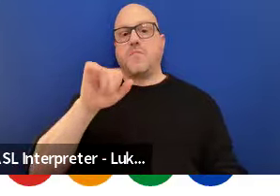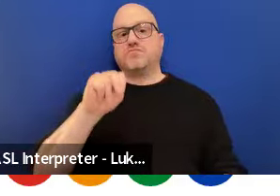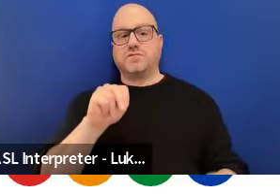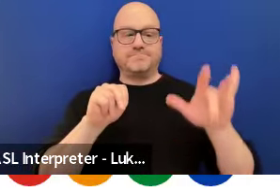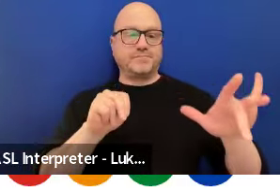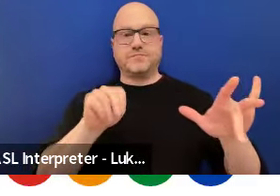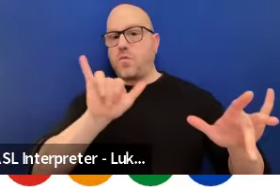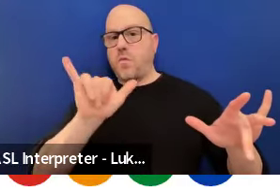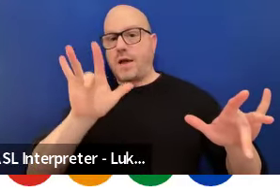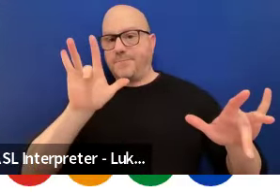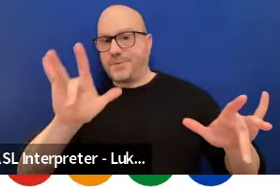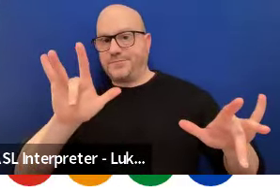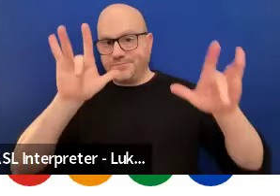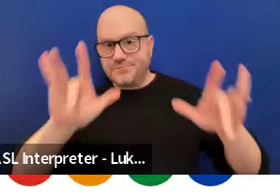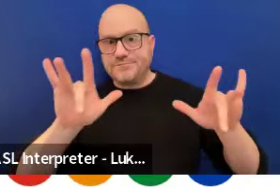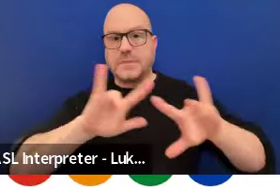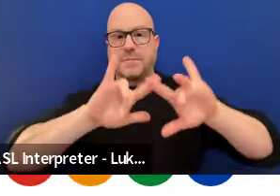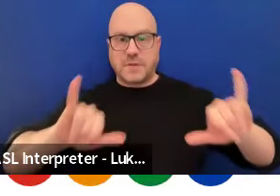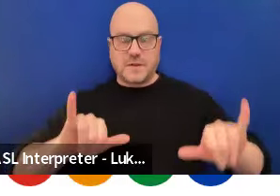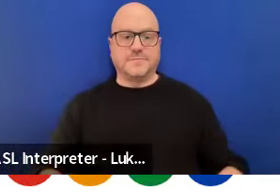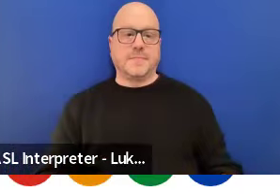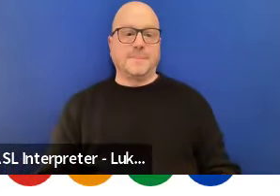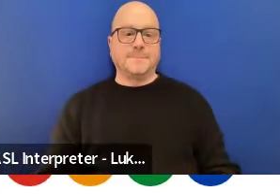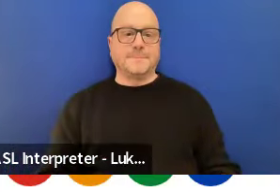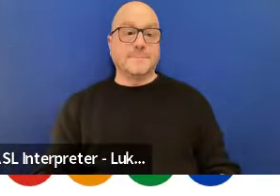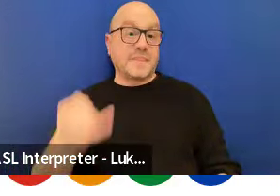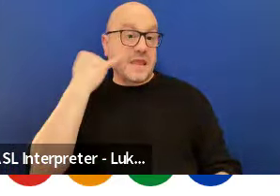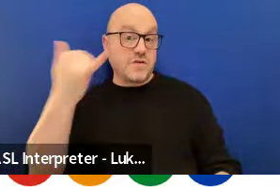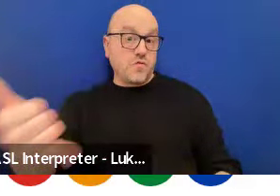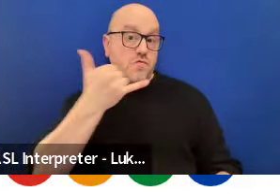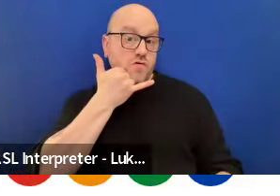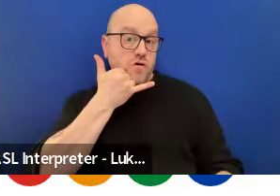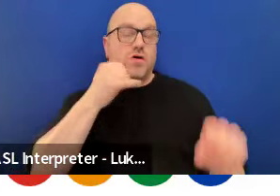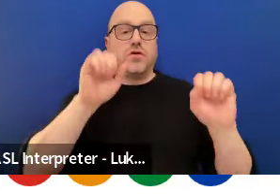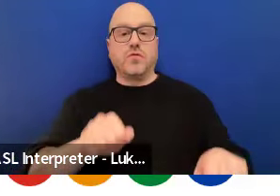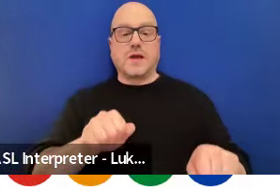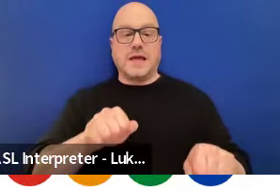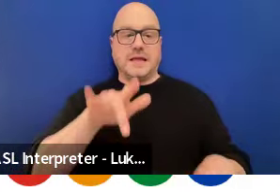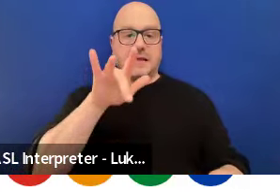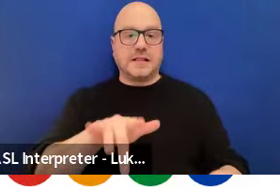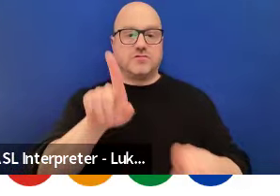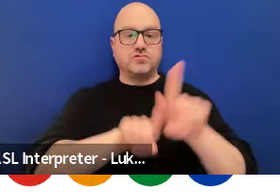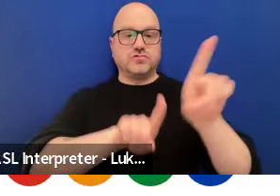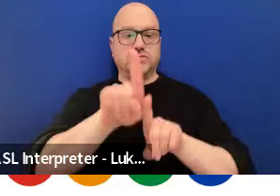IF YOU USE A MAC, CLICK THE OPTION AND Y KEYS. AND FOR PARTICIPANTS CALLING IN